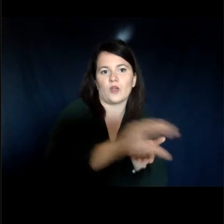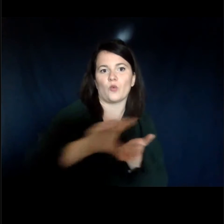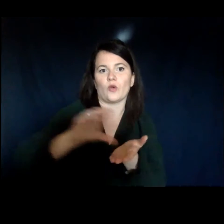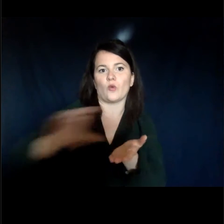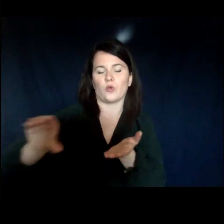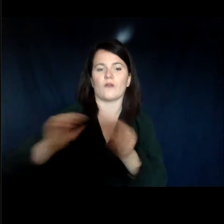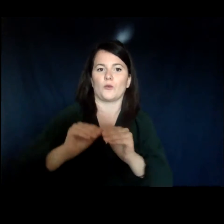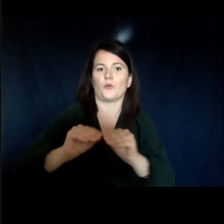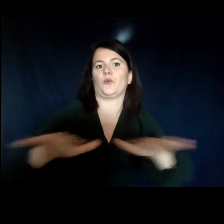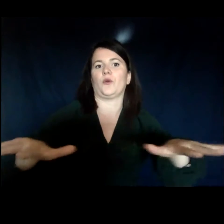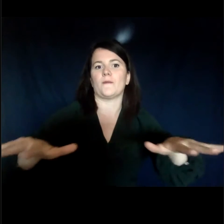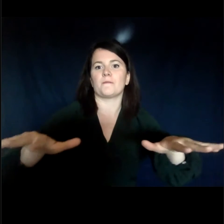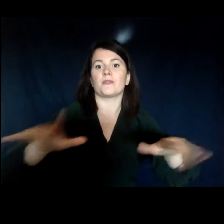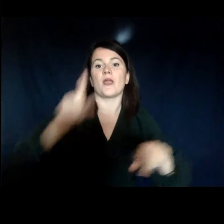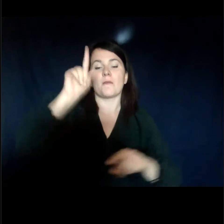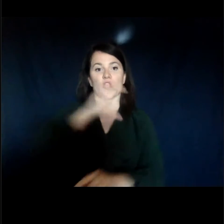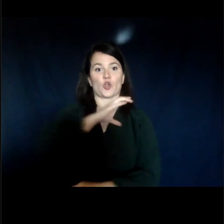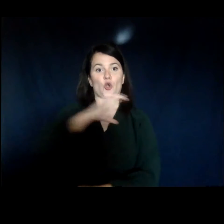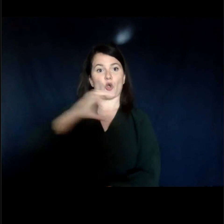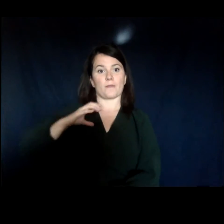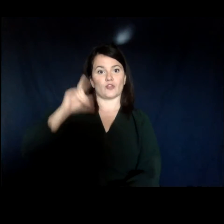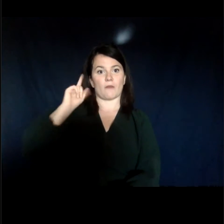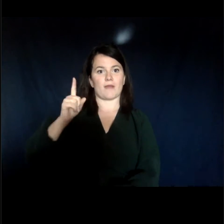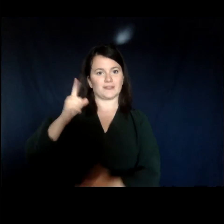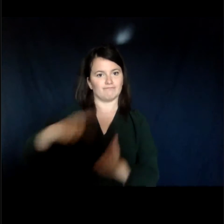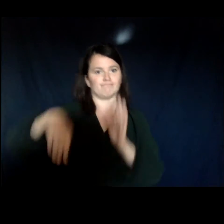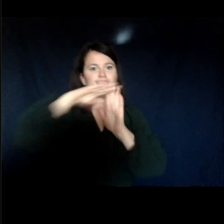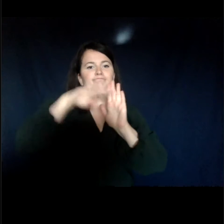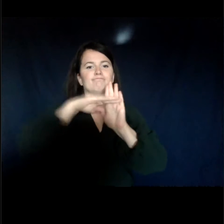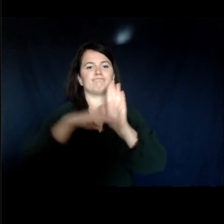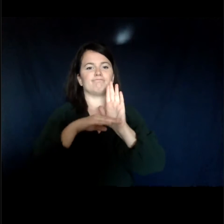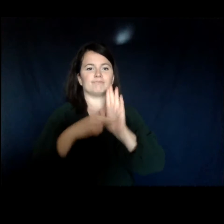coming from the European Commission. These are the two components